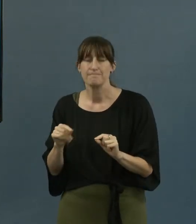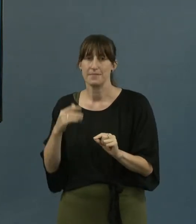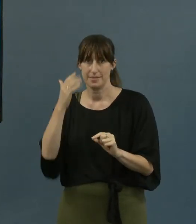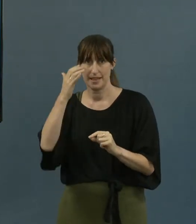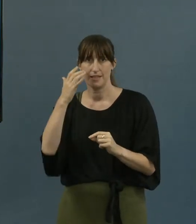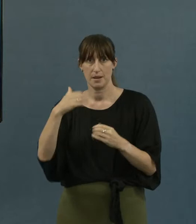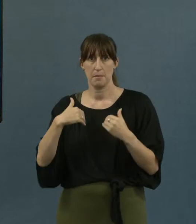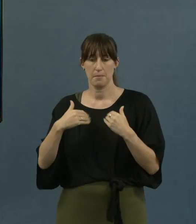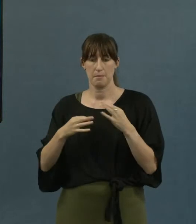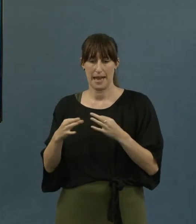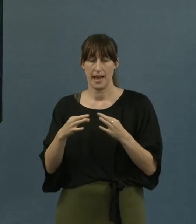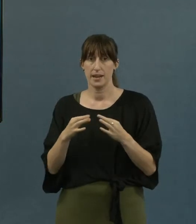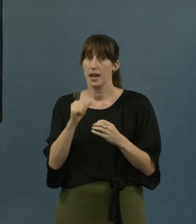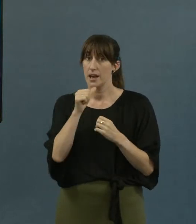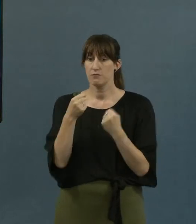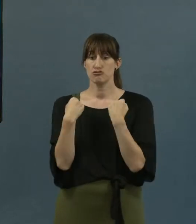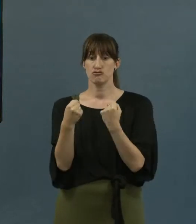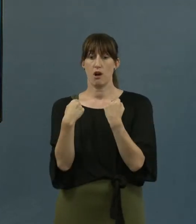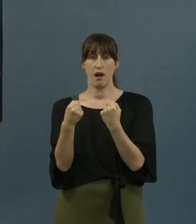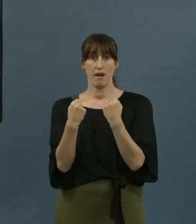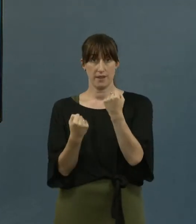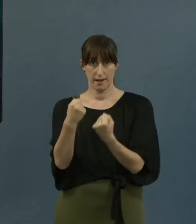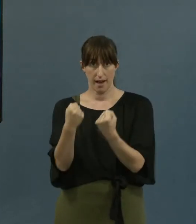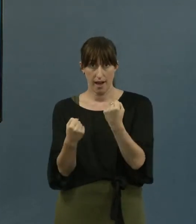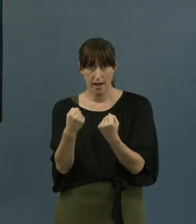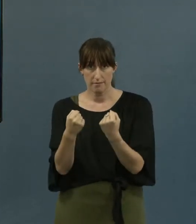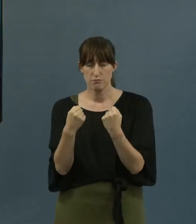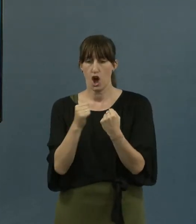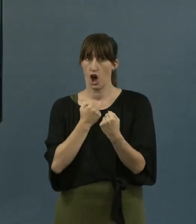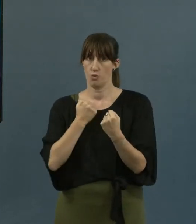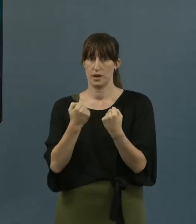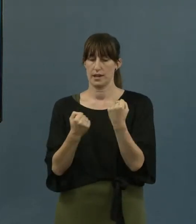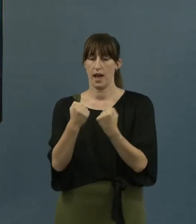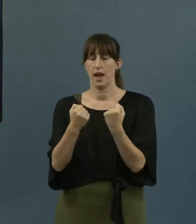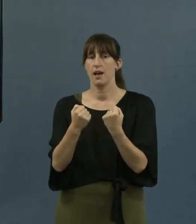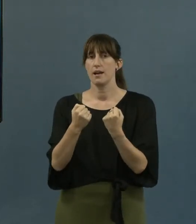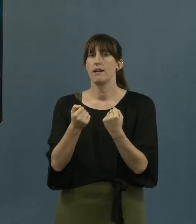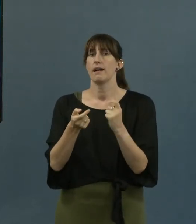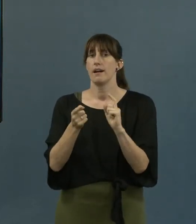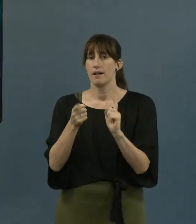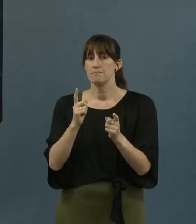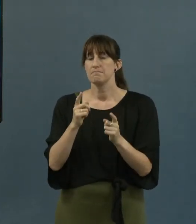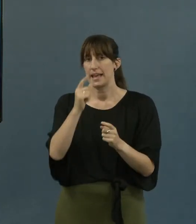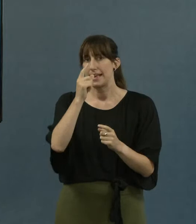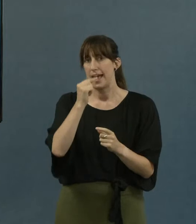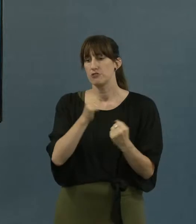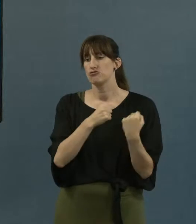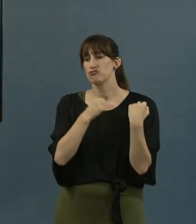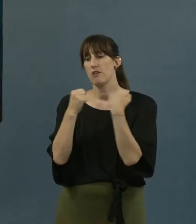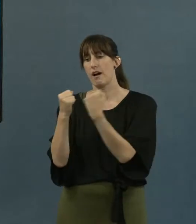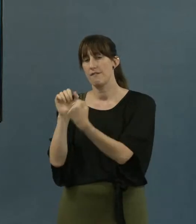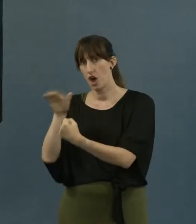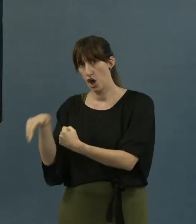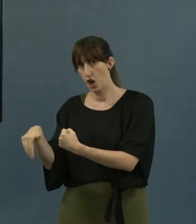travelling in their own car is encouraged to be able to go